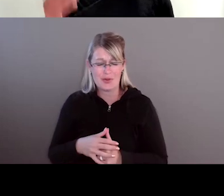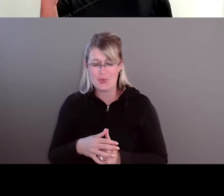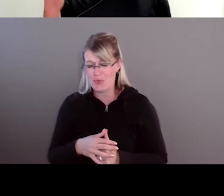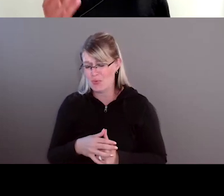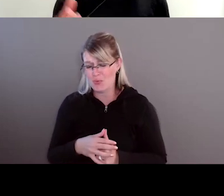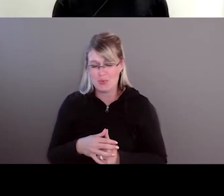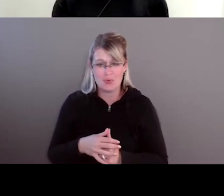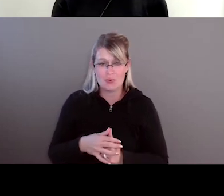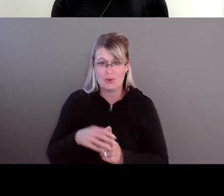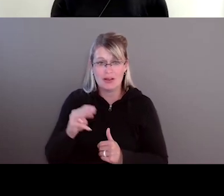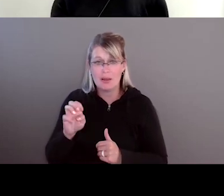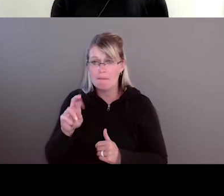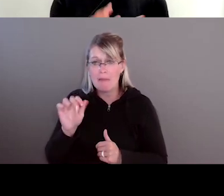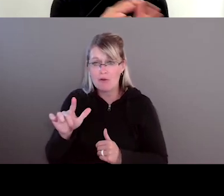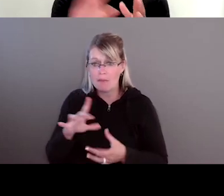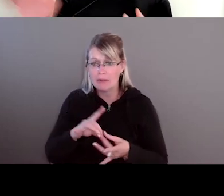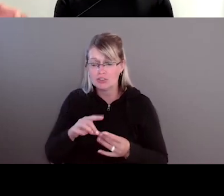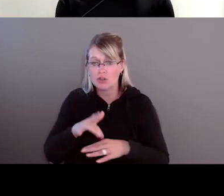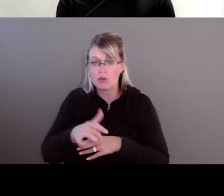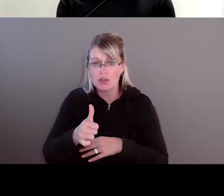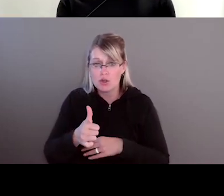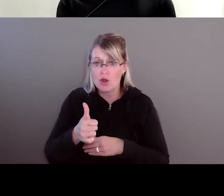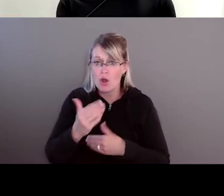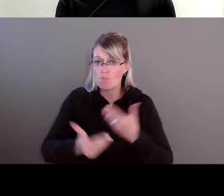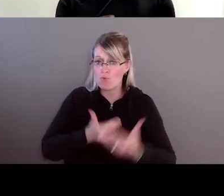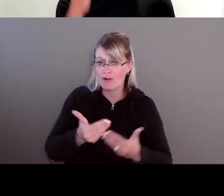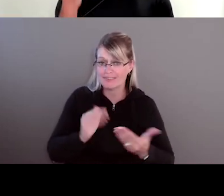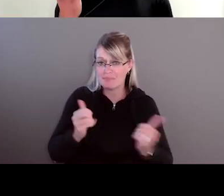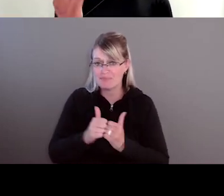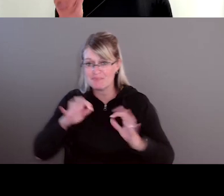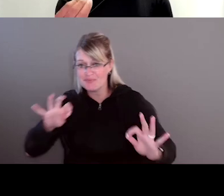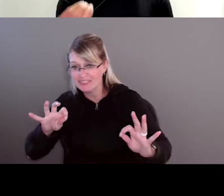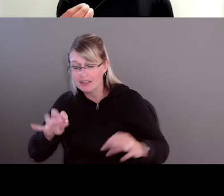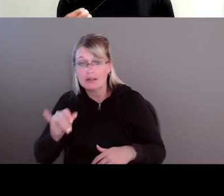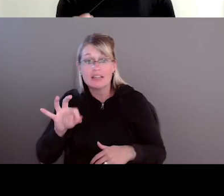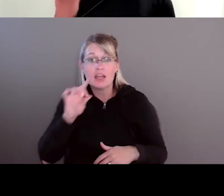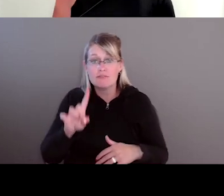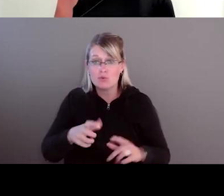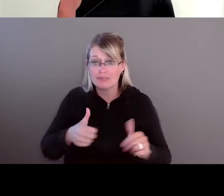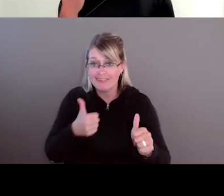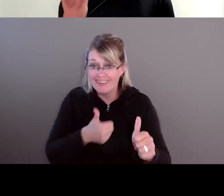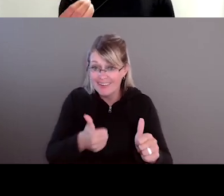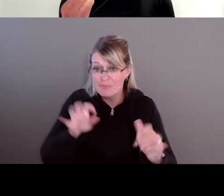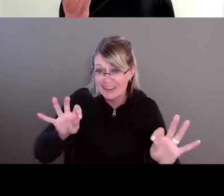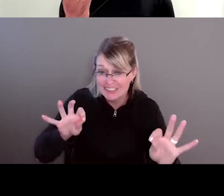Merrill said earlier, progress over perfection. If you start chasing perfection, you will never